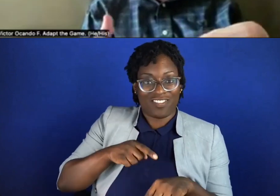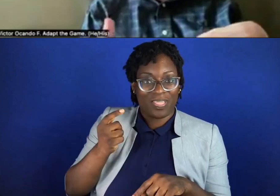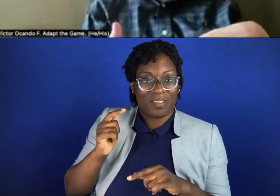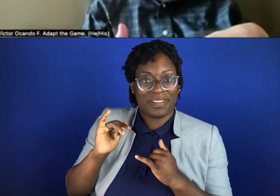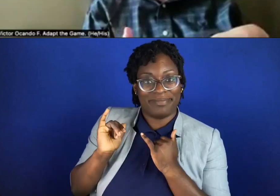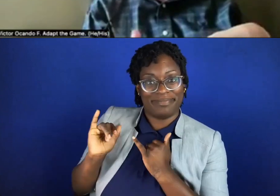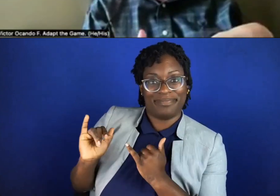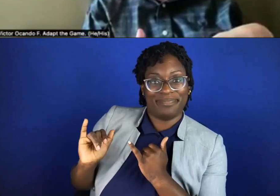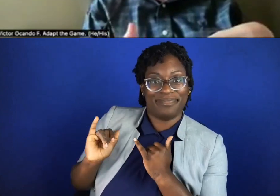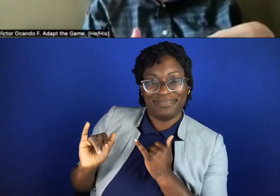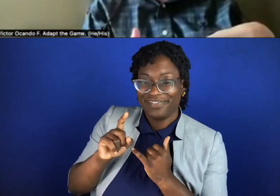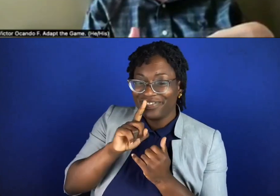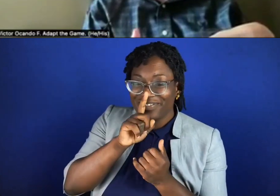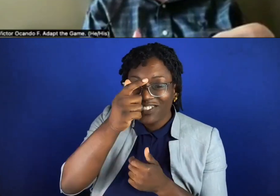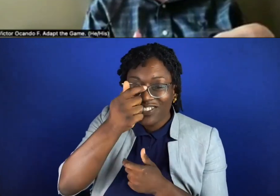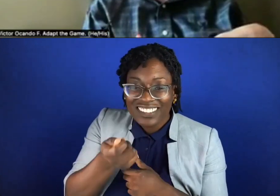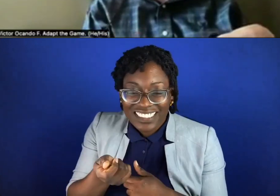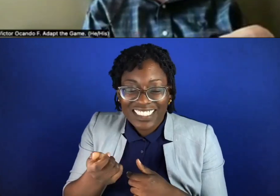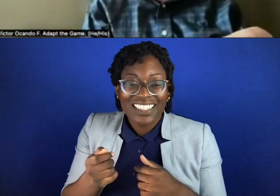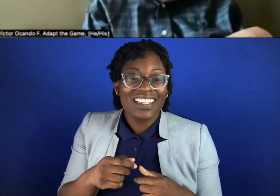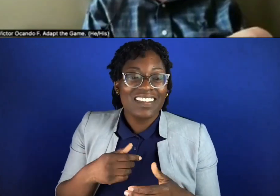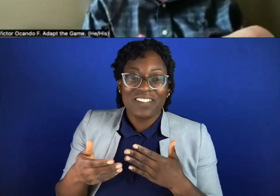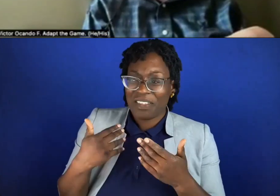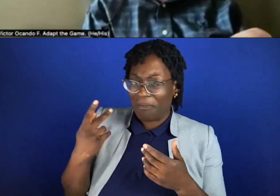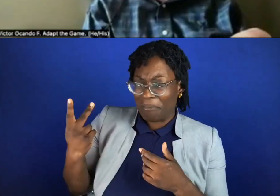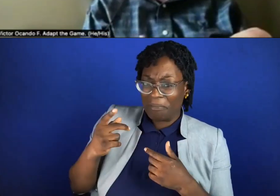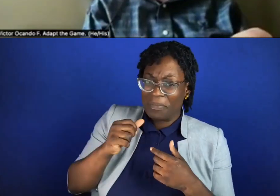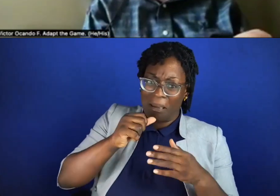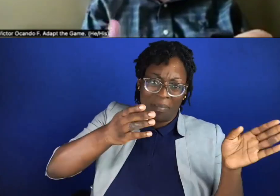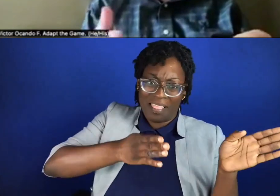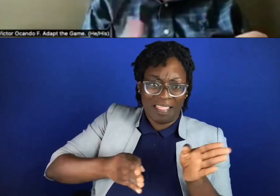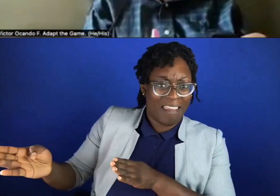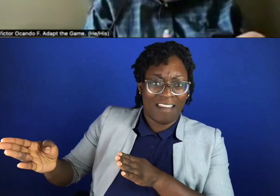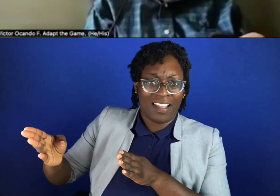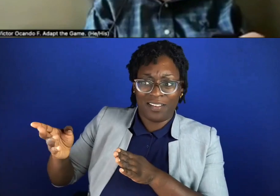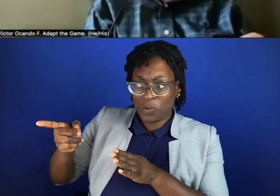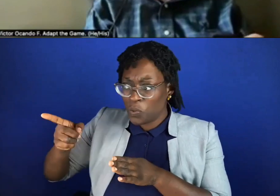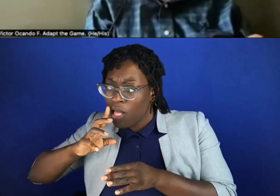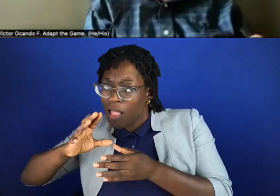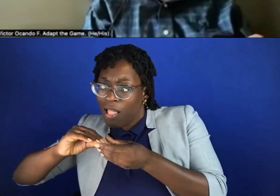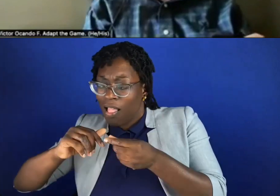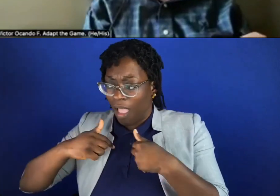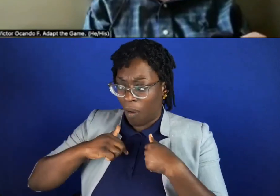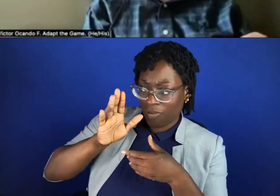telling each other so that’s really awesome. With that being said,